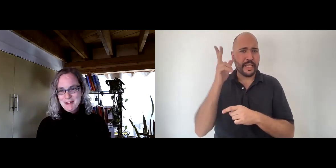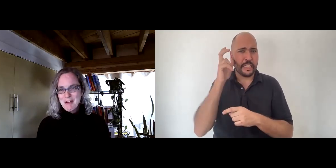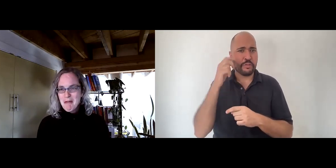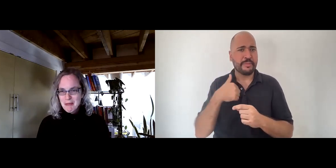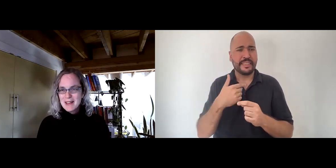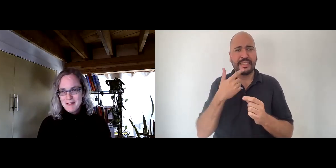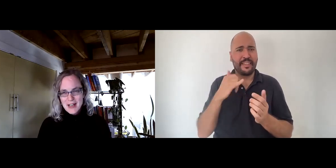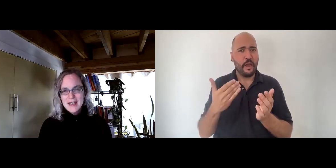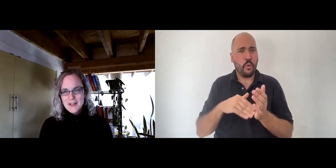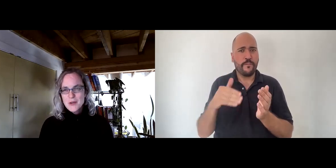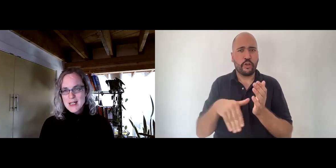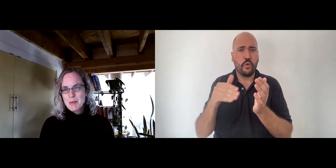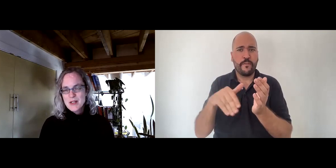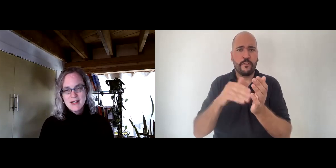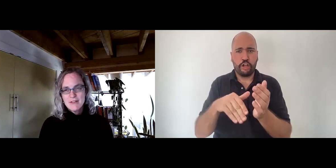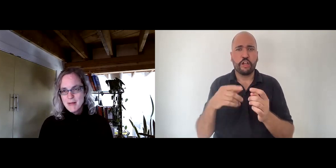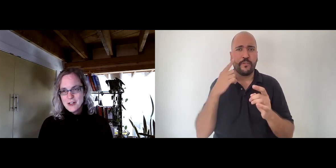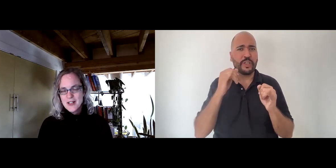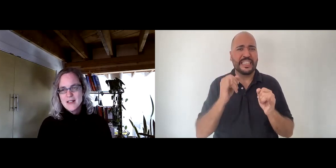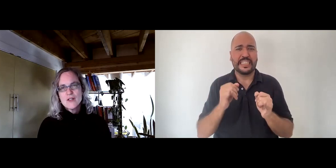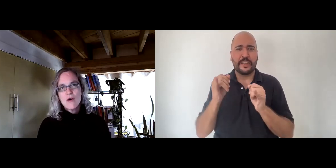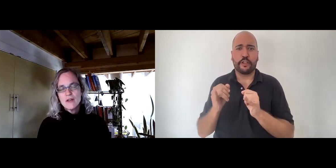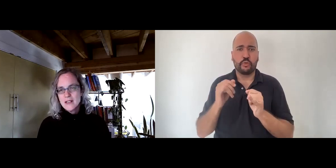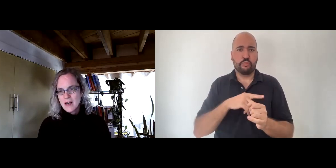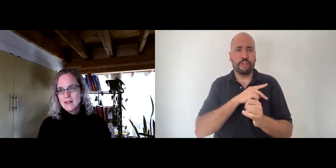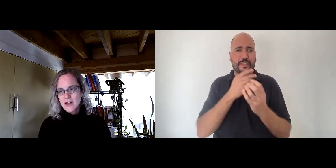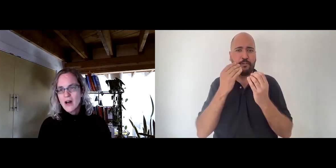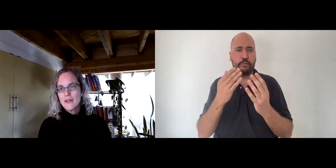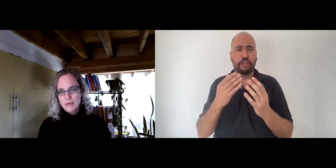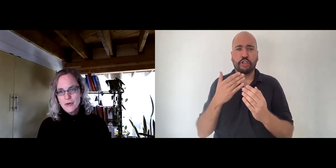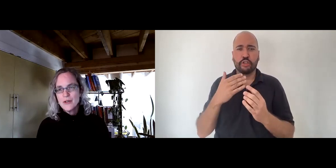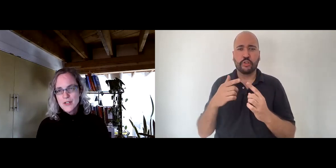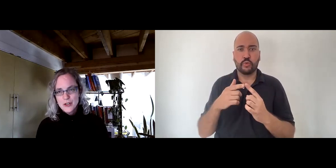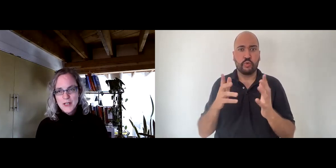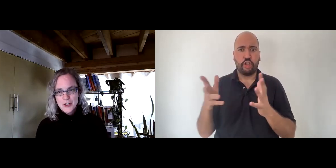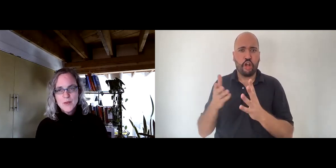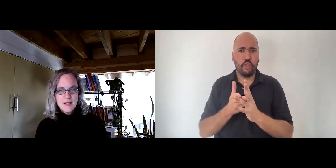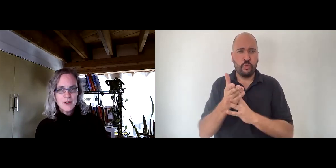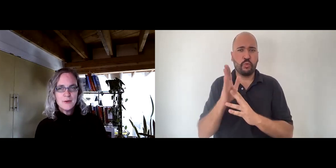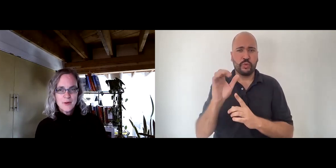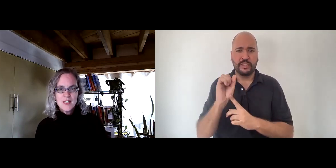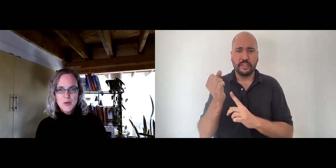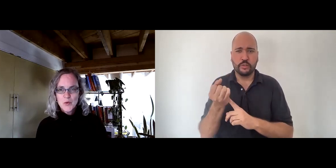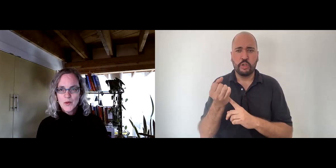It's so good to talk it through your situation with someone who knows these rules.